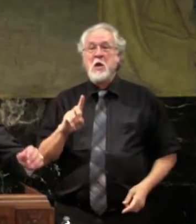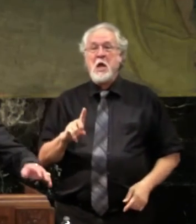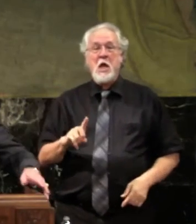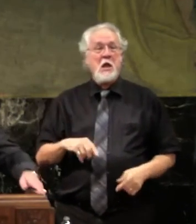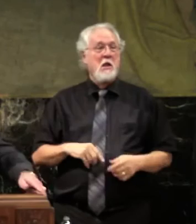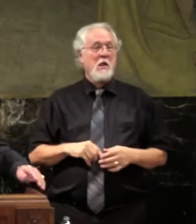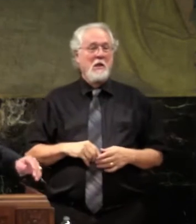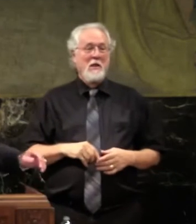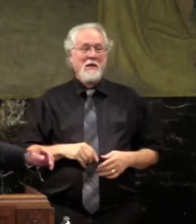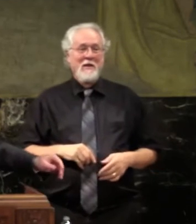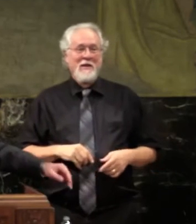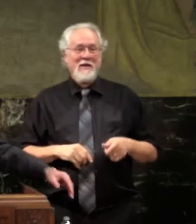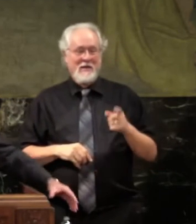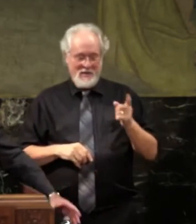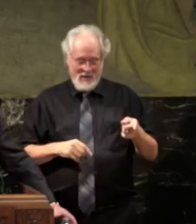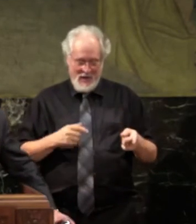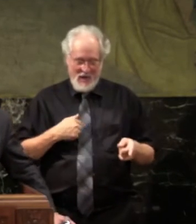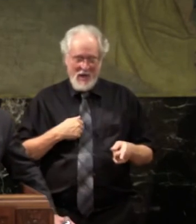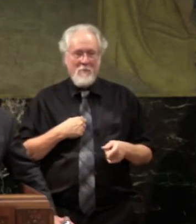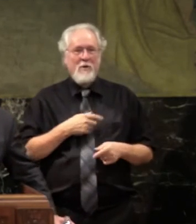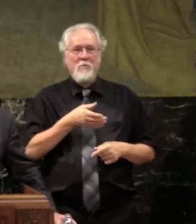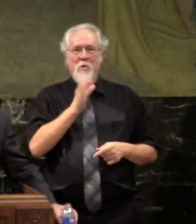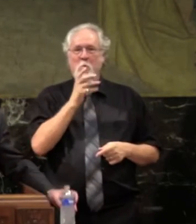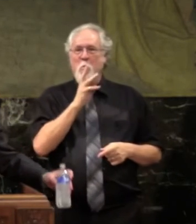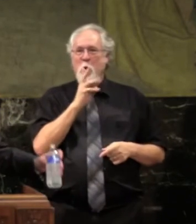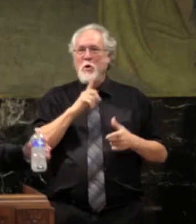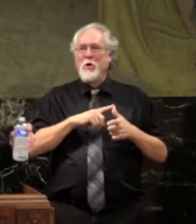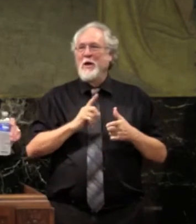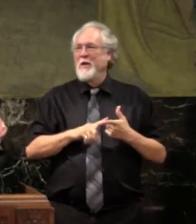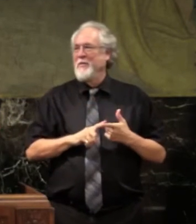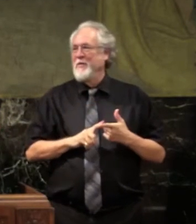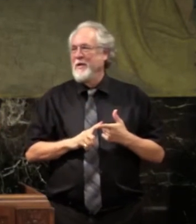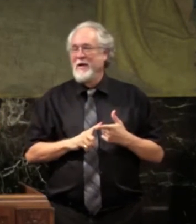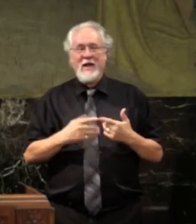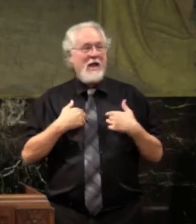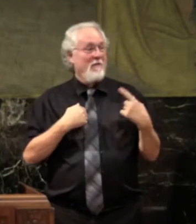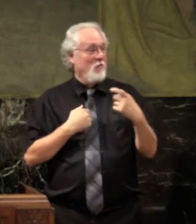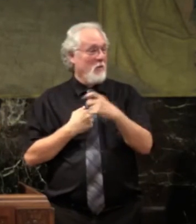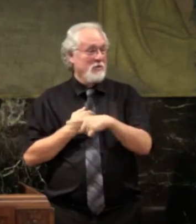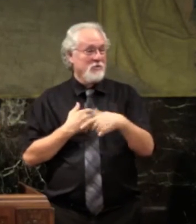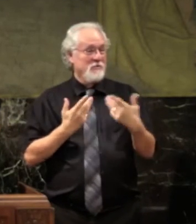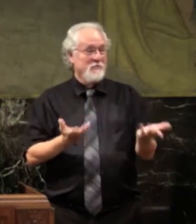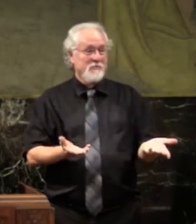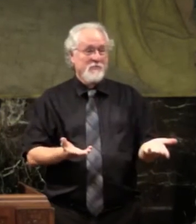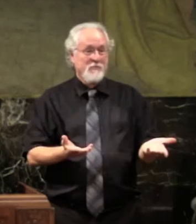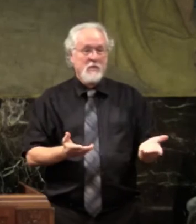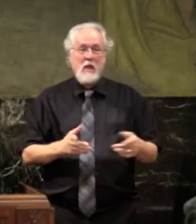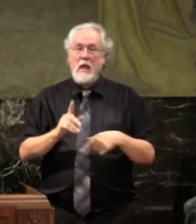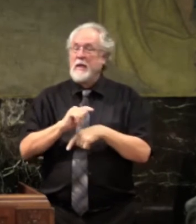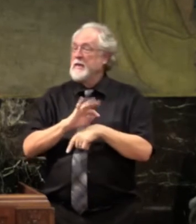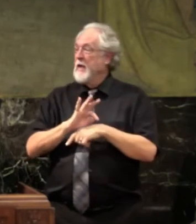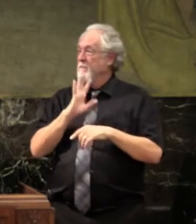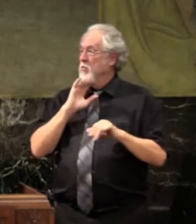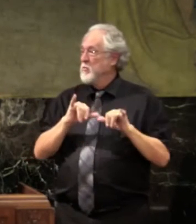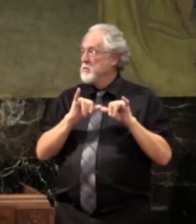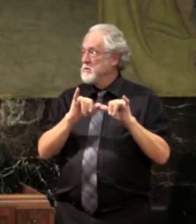I'm going to grab a sip of water and and ask you if you have any questions